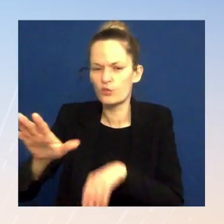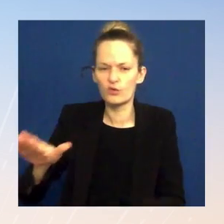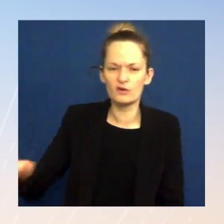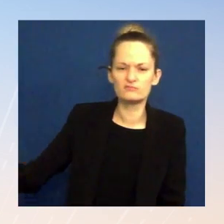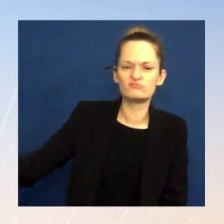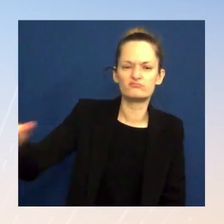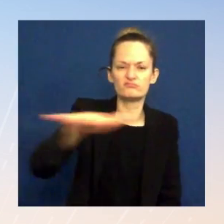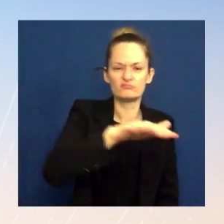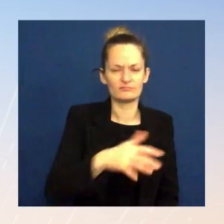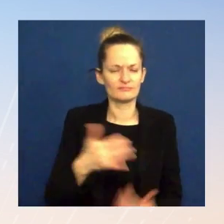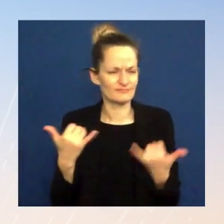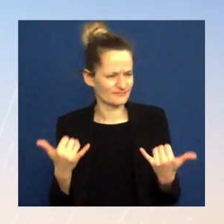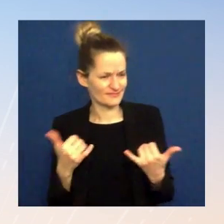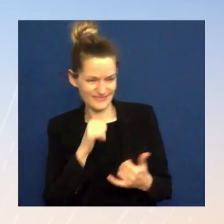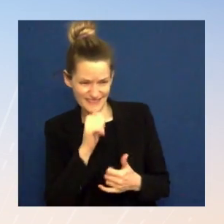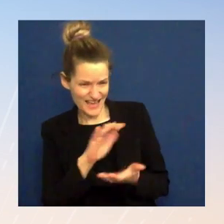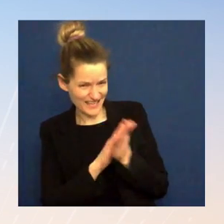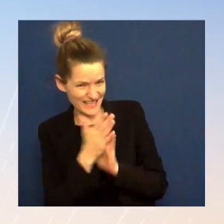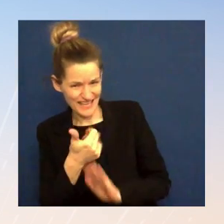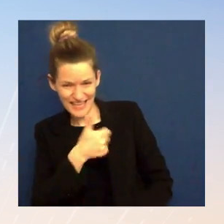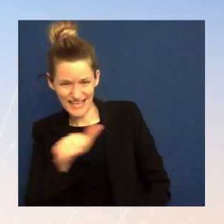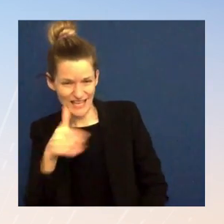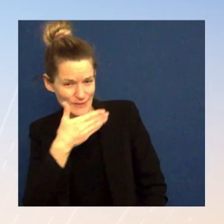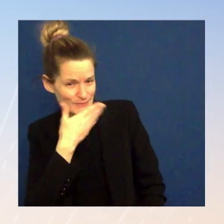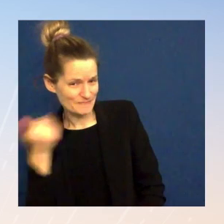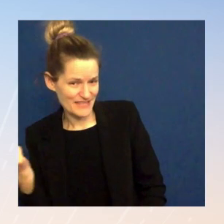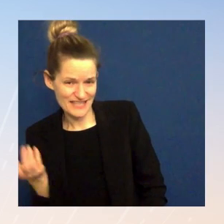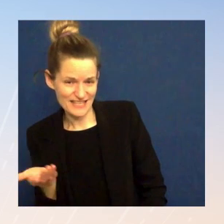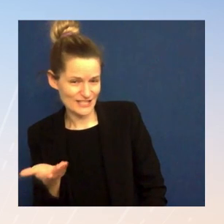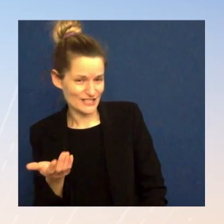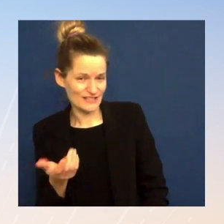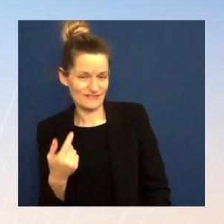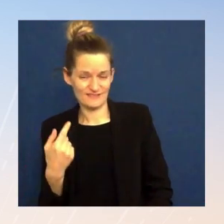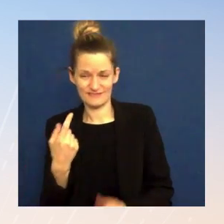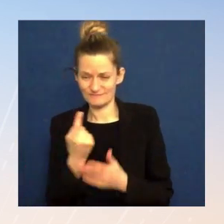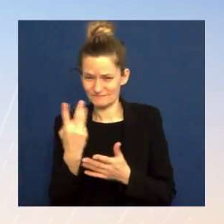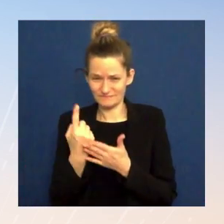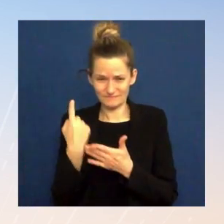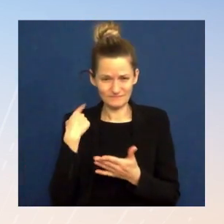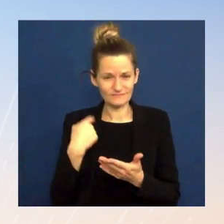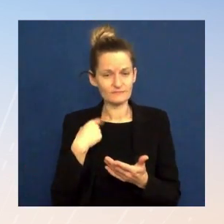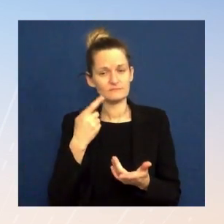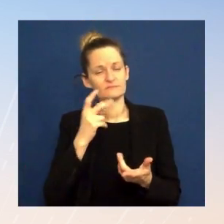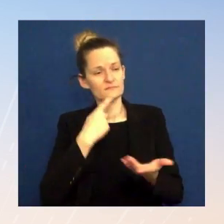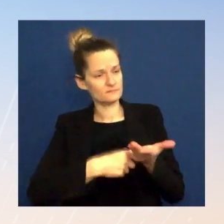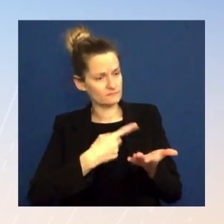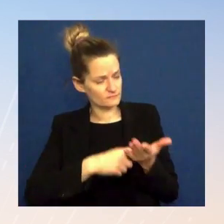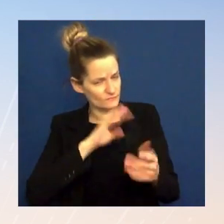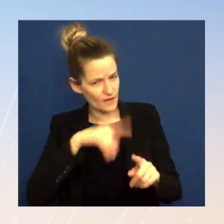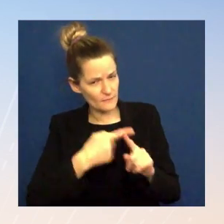disinformation and election disinformation. And I know there's been a range of reports out there about what he's looking to see